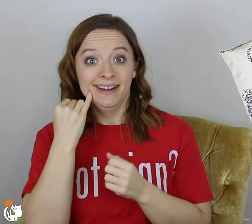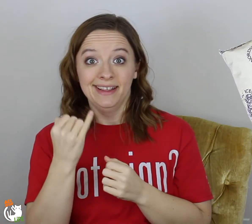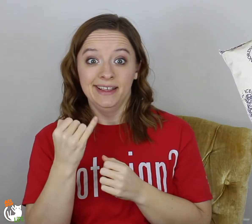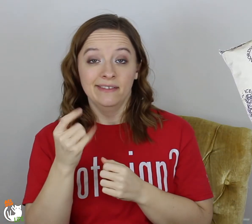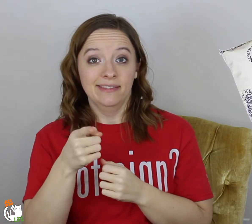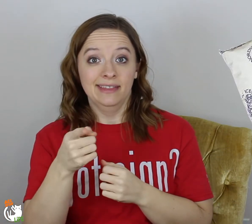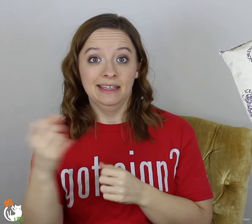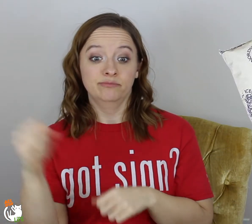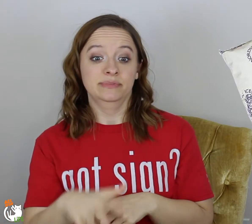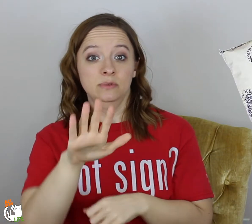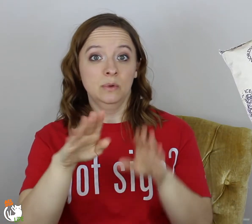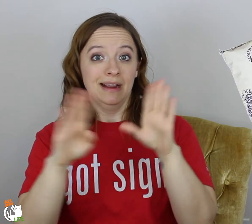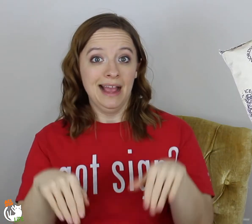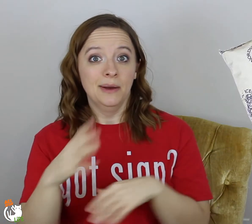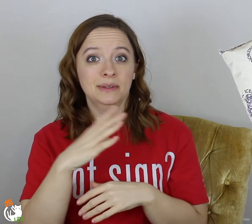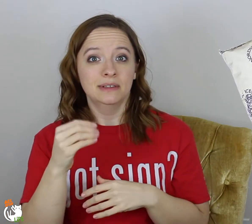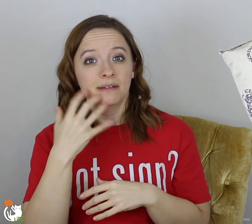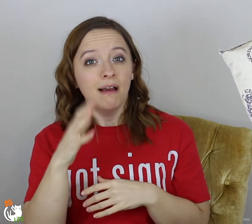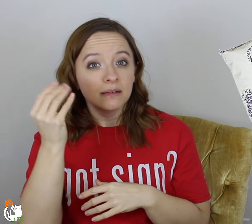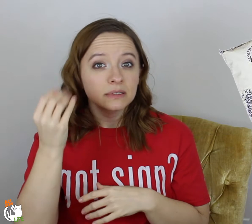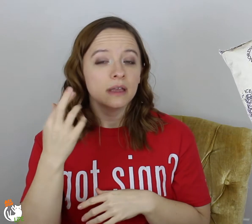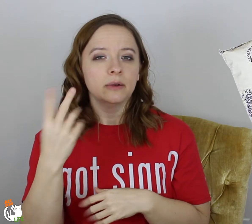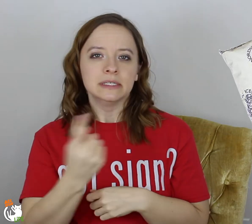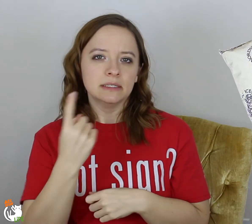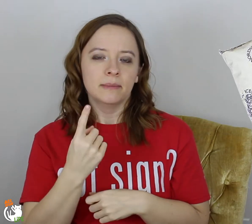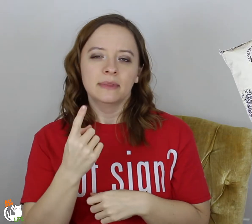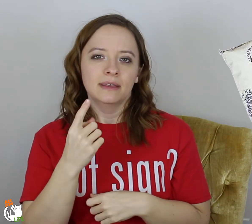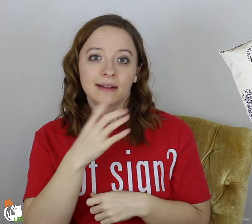Which means if they drop it at your house and it's hot outside or something,